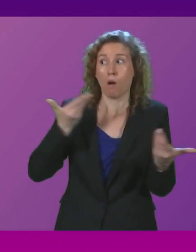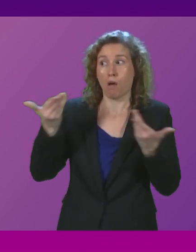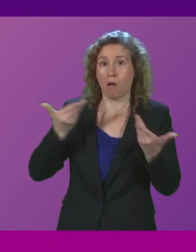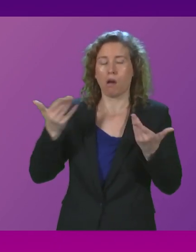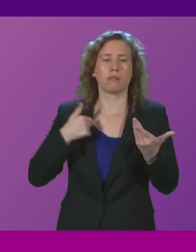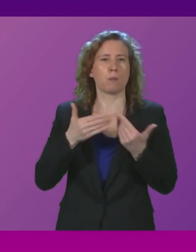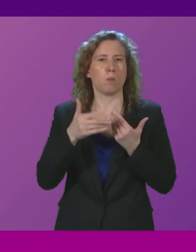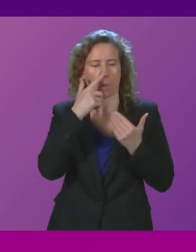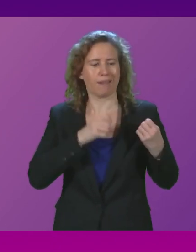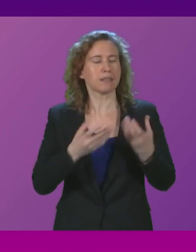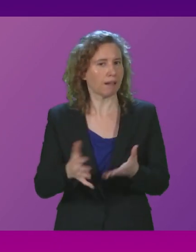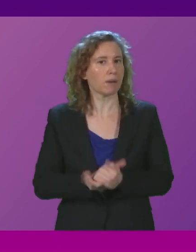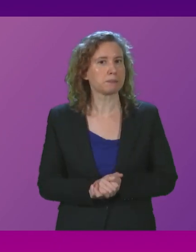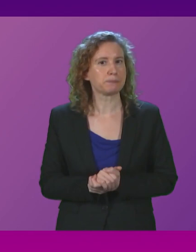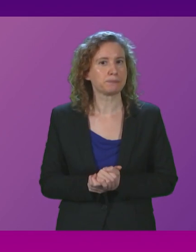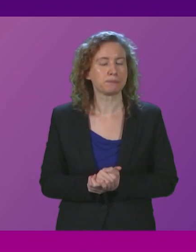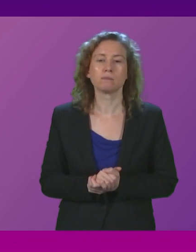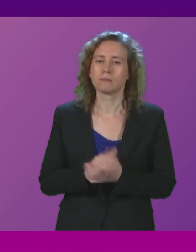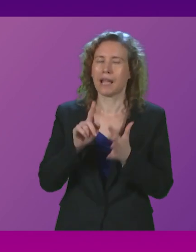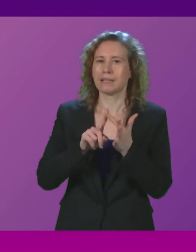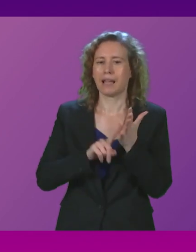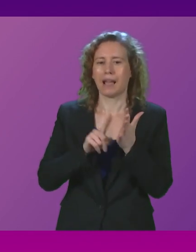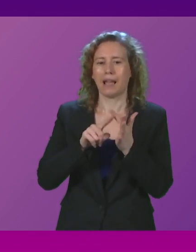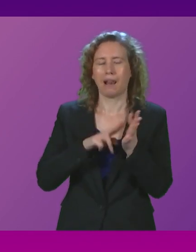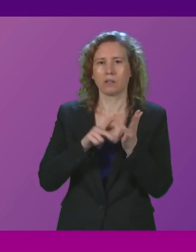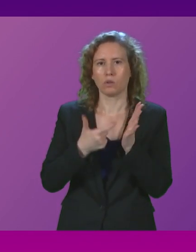more we will be able to do.